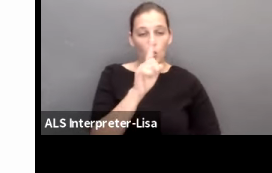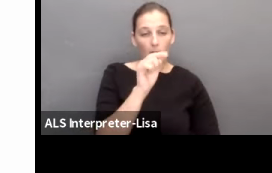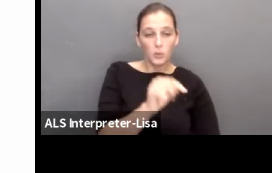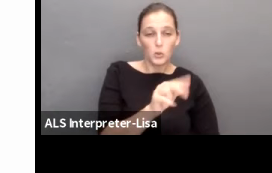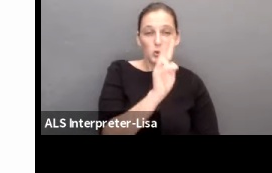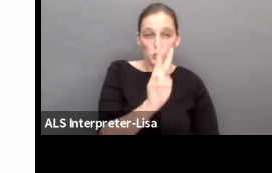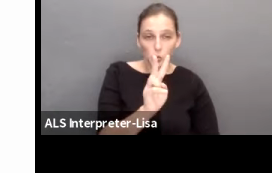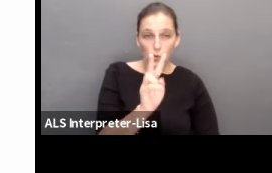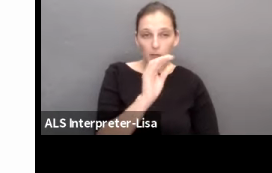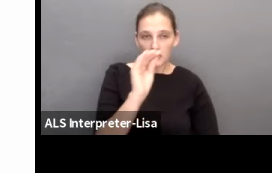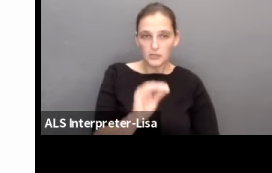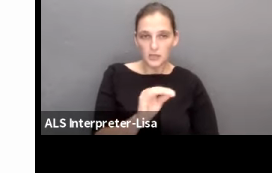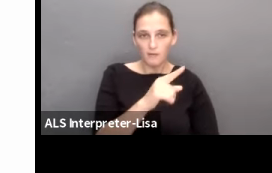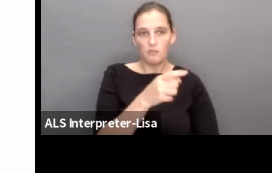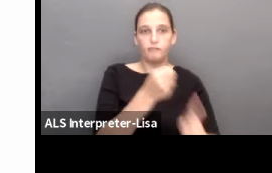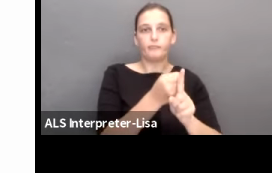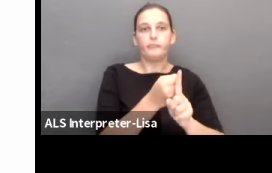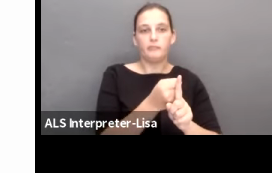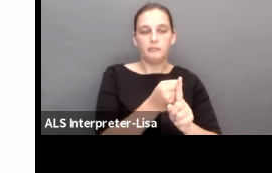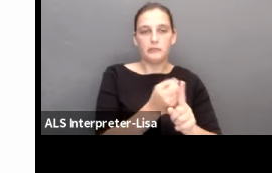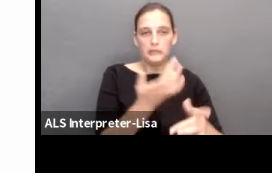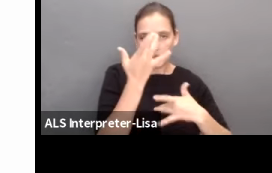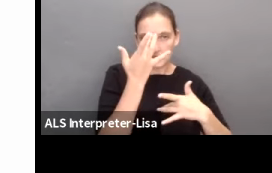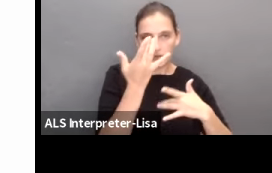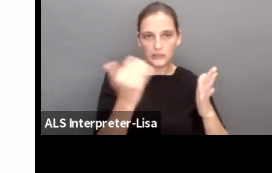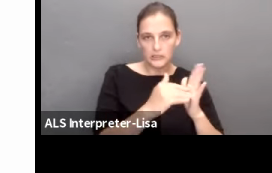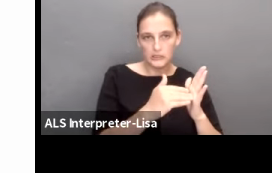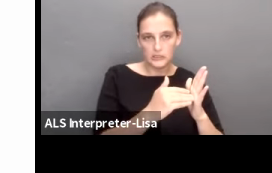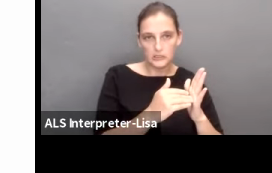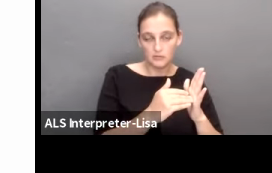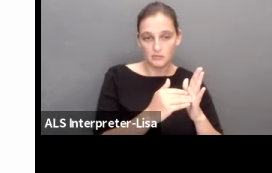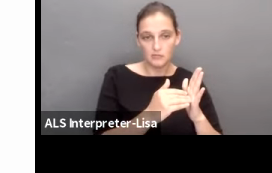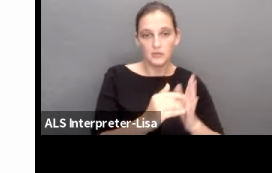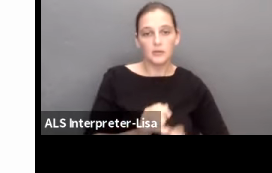a breakthrough case. So you can see that the vaccines also besides